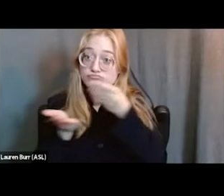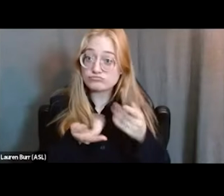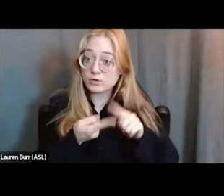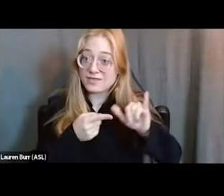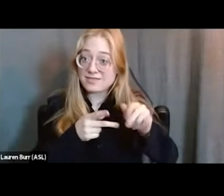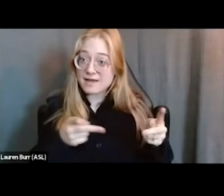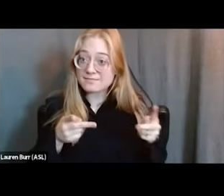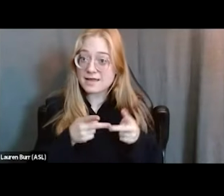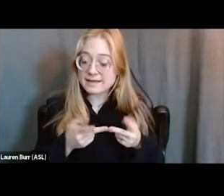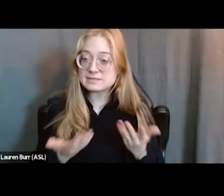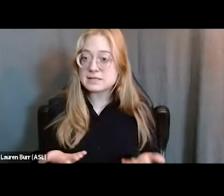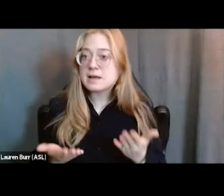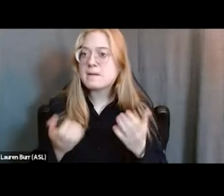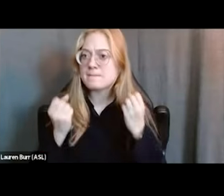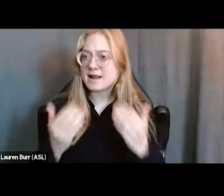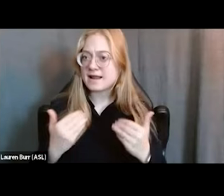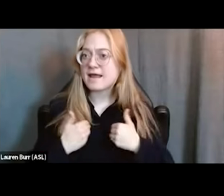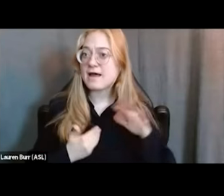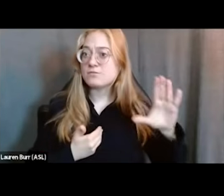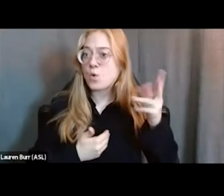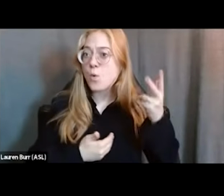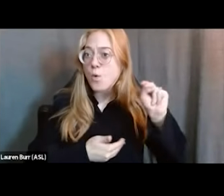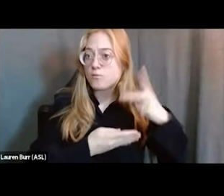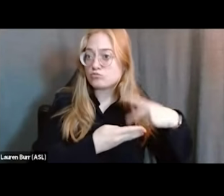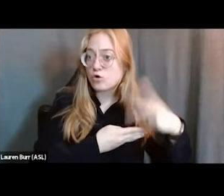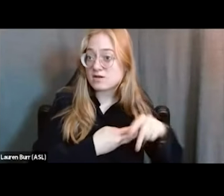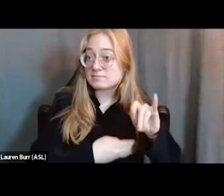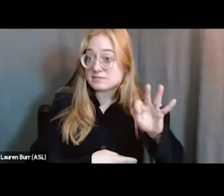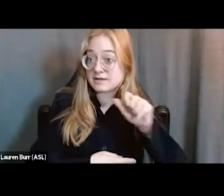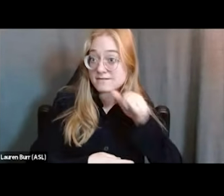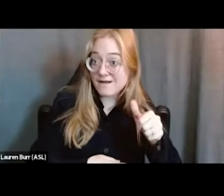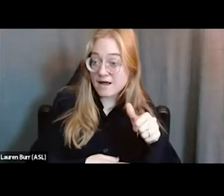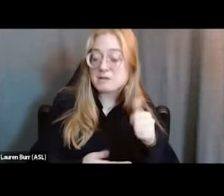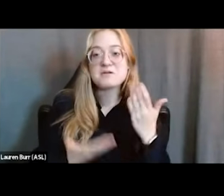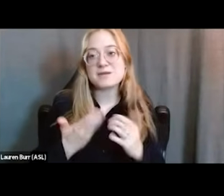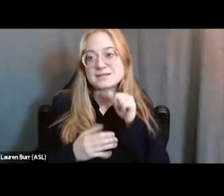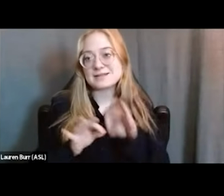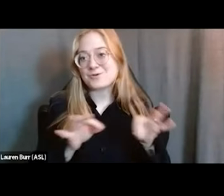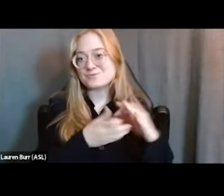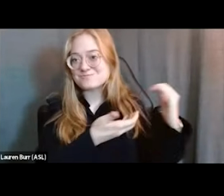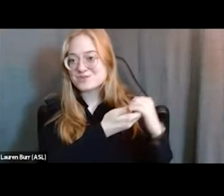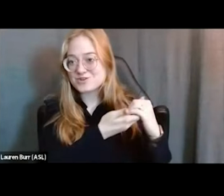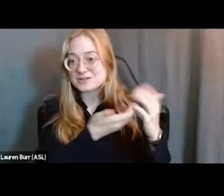or housing-based programs and if they don't, maybe it's an opportunity to partner. So these are just some things to consider.